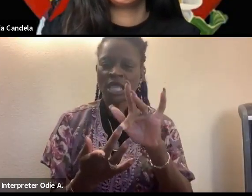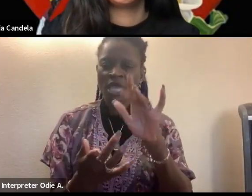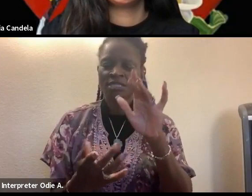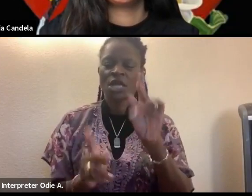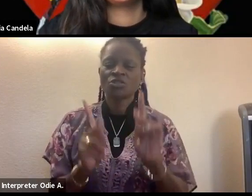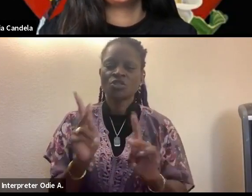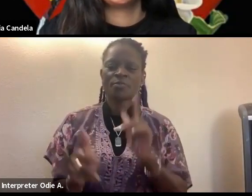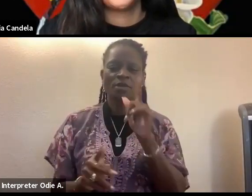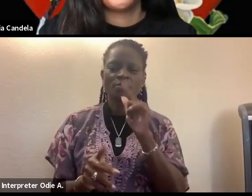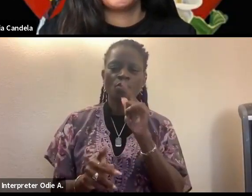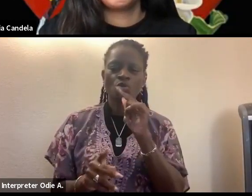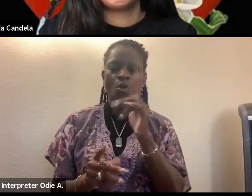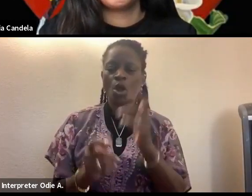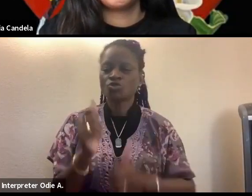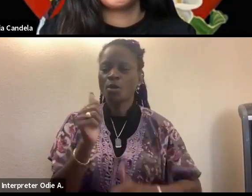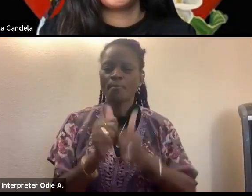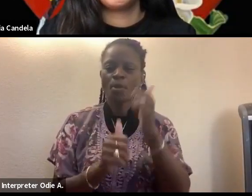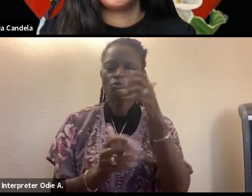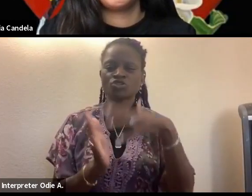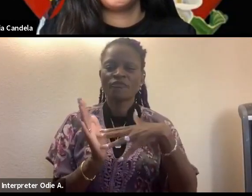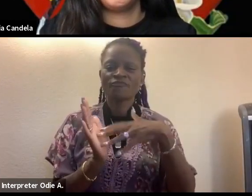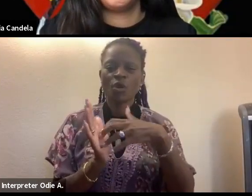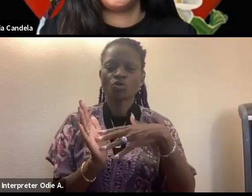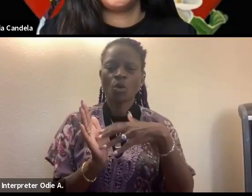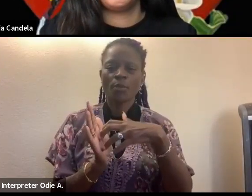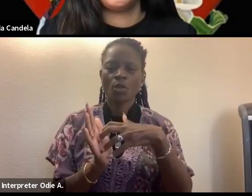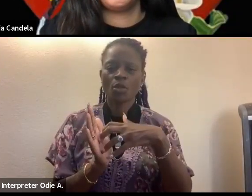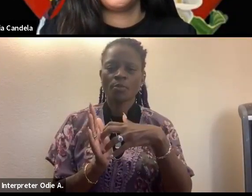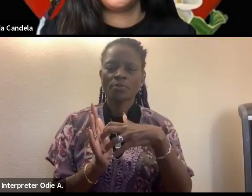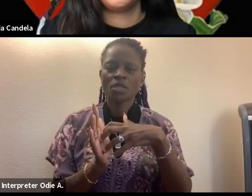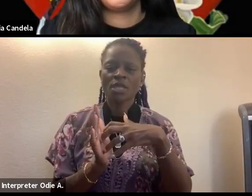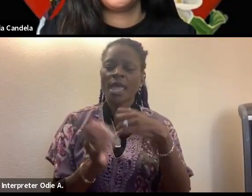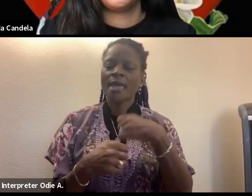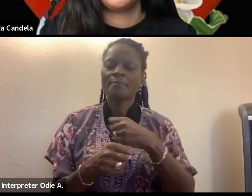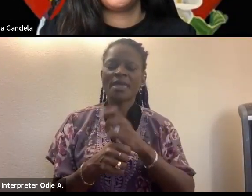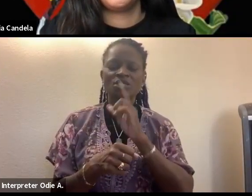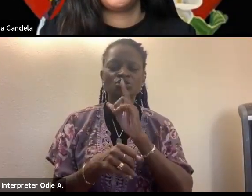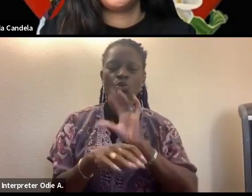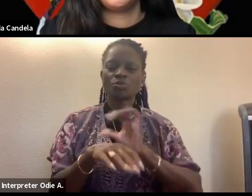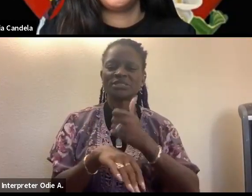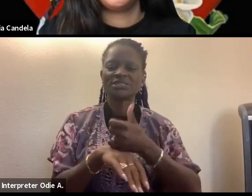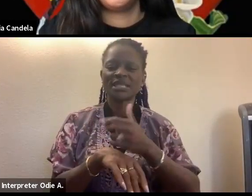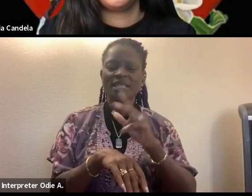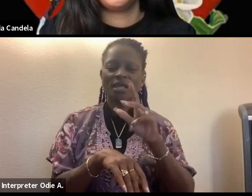and so making sure that we are setting that up and so our website